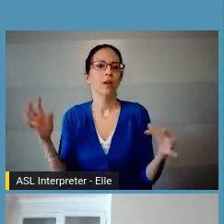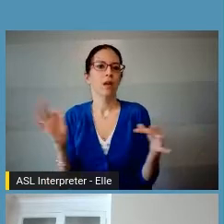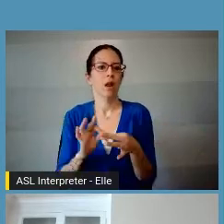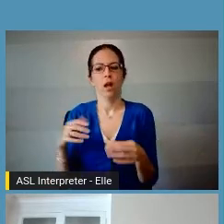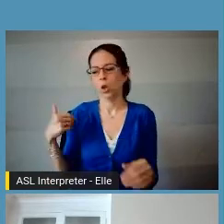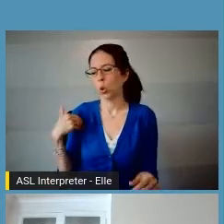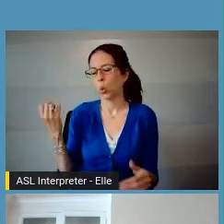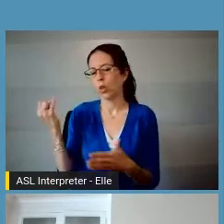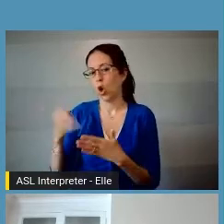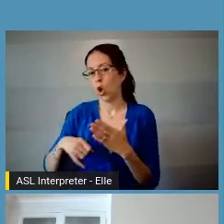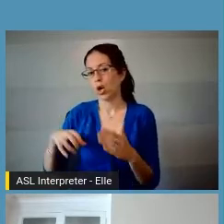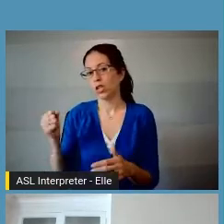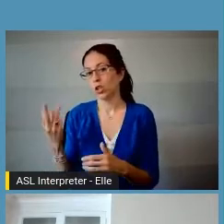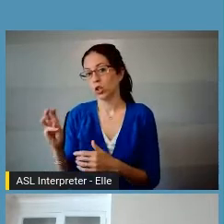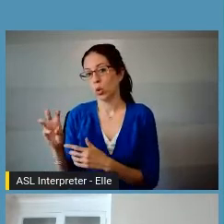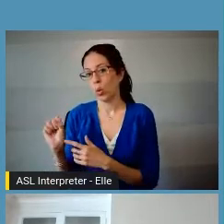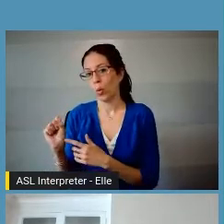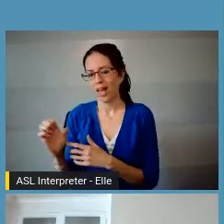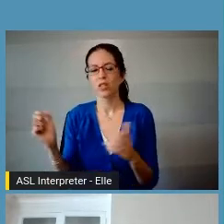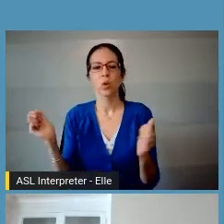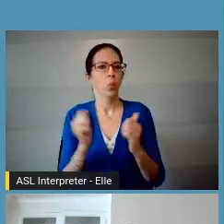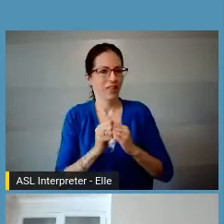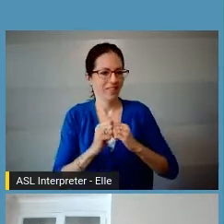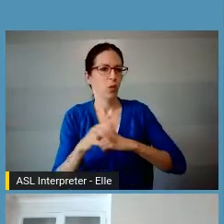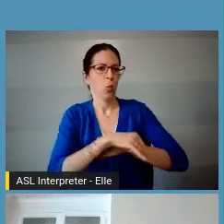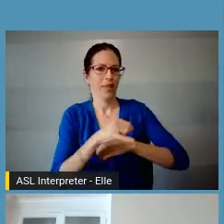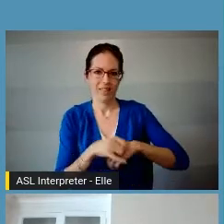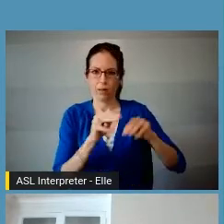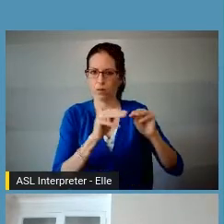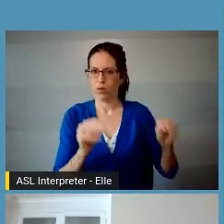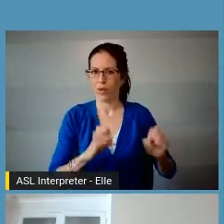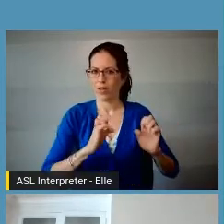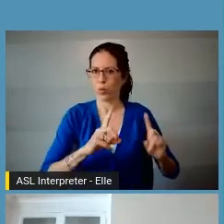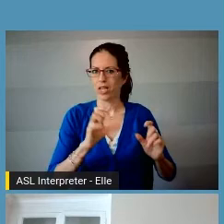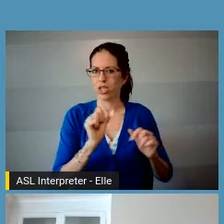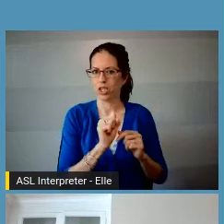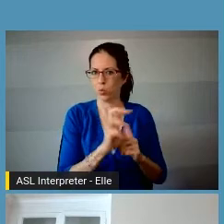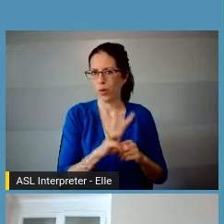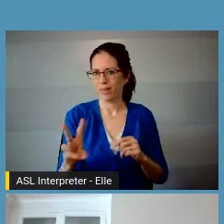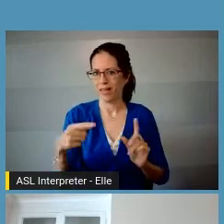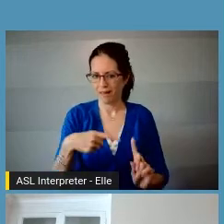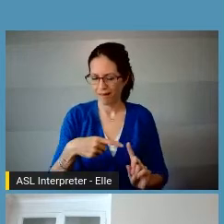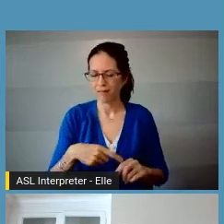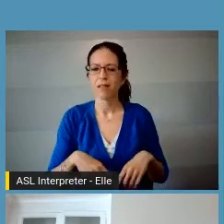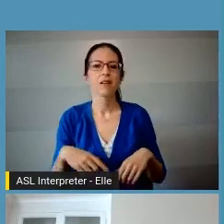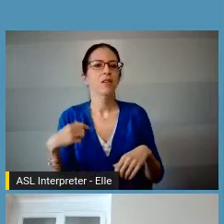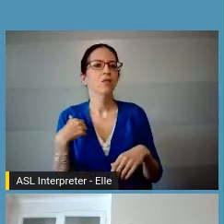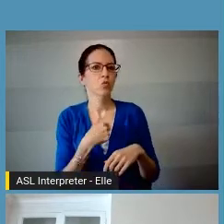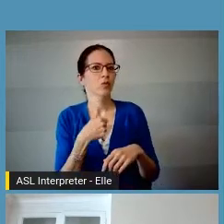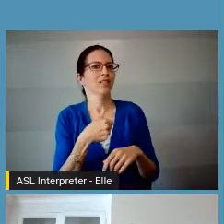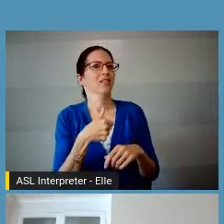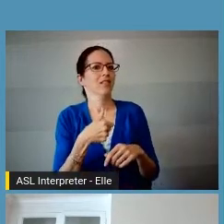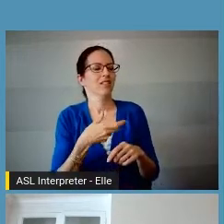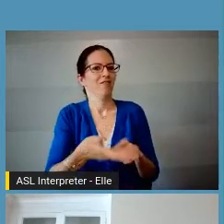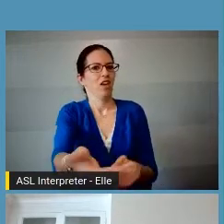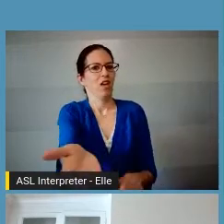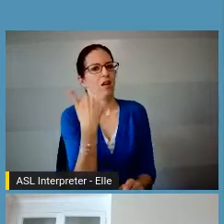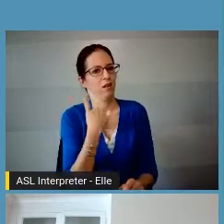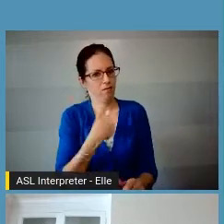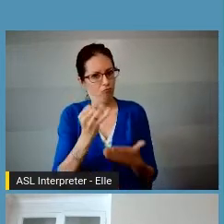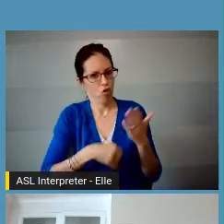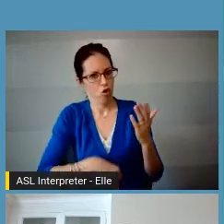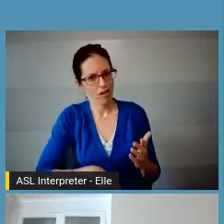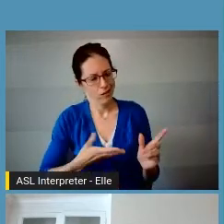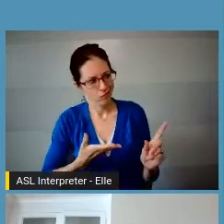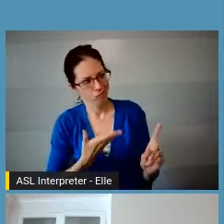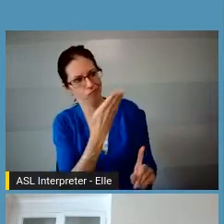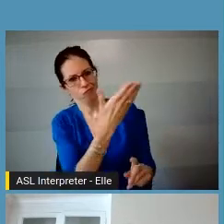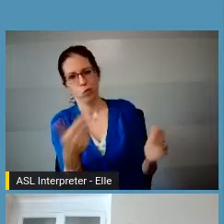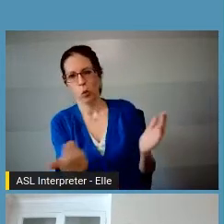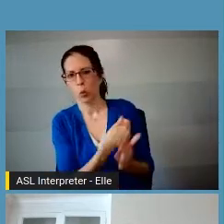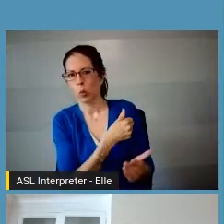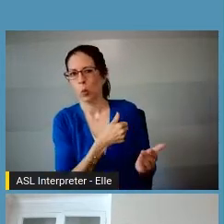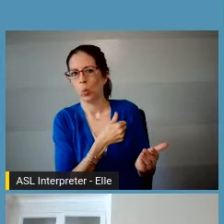website with the Whaling receive educational site encouraging entries during the off-season